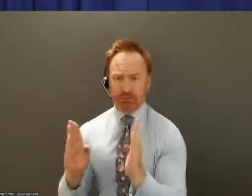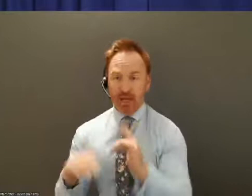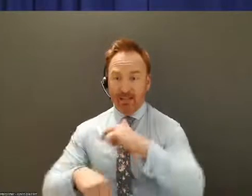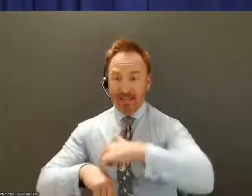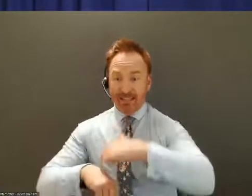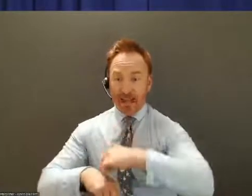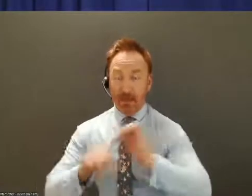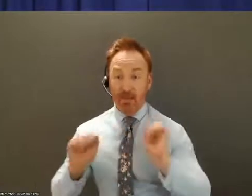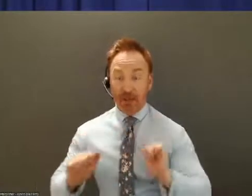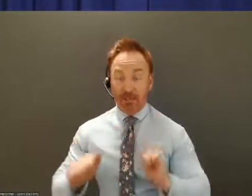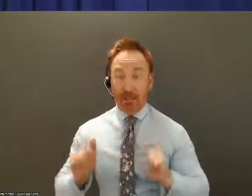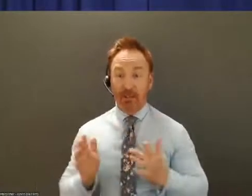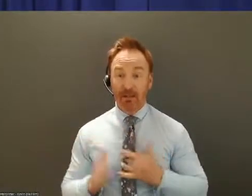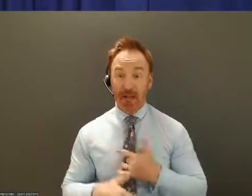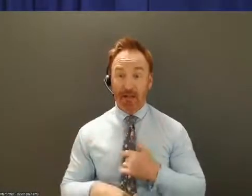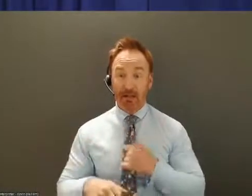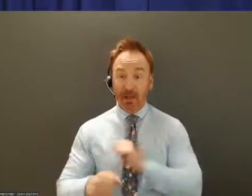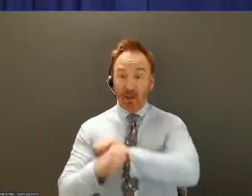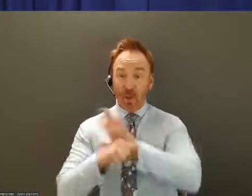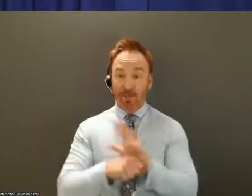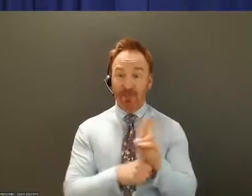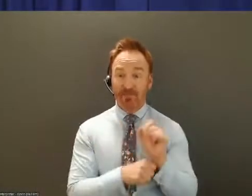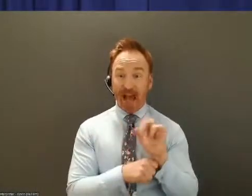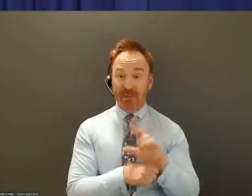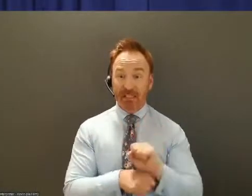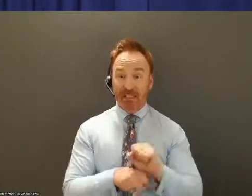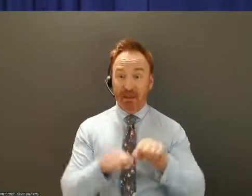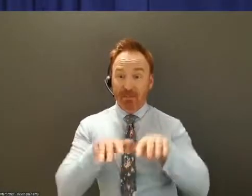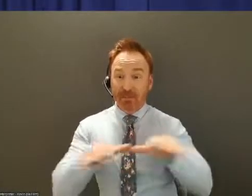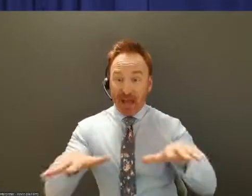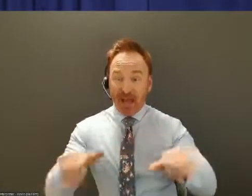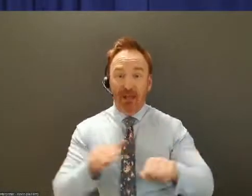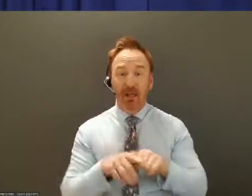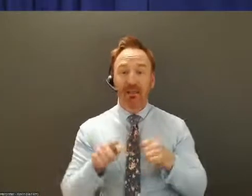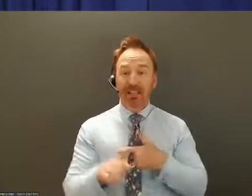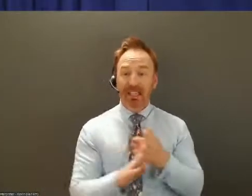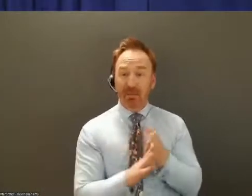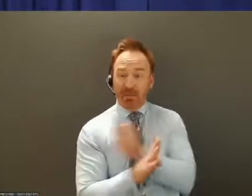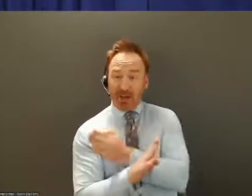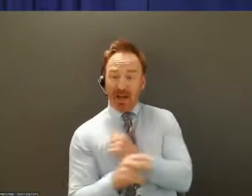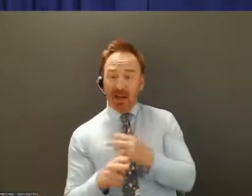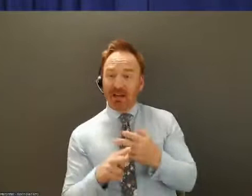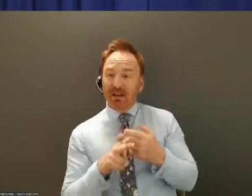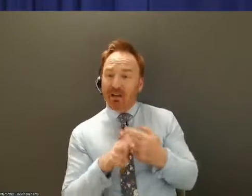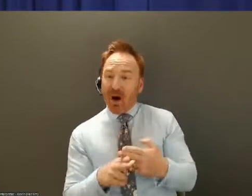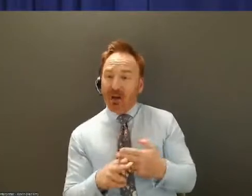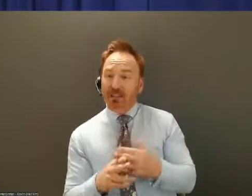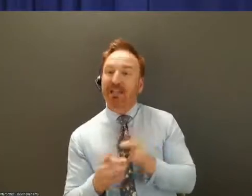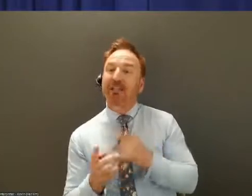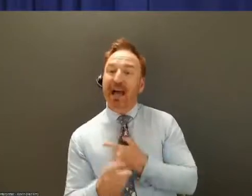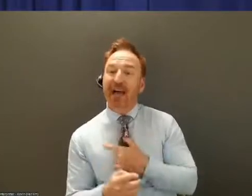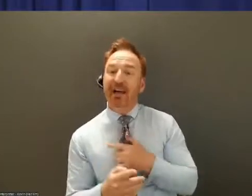If you are experiencing symptoms please arrange to get tested. This includes anything from